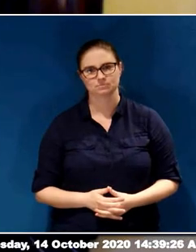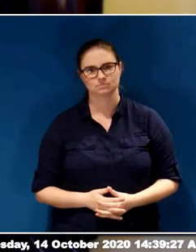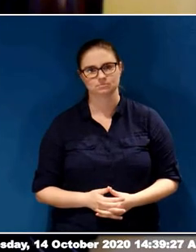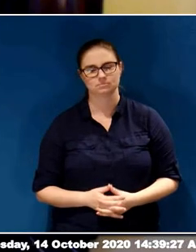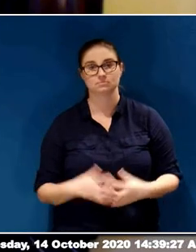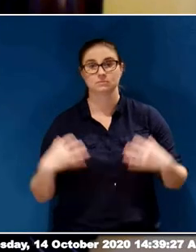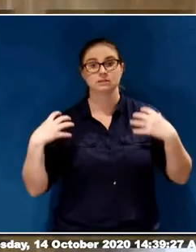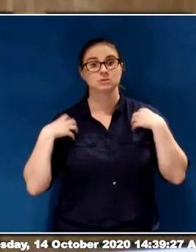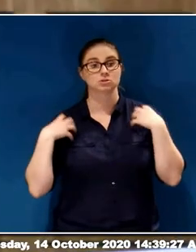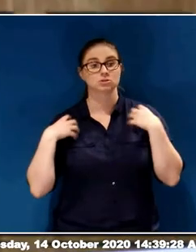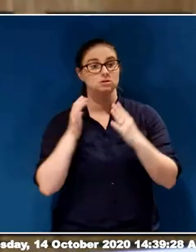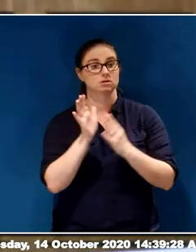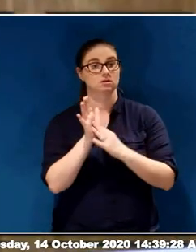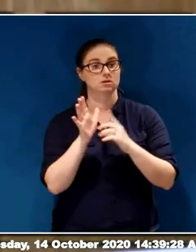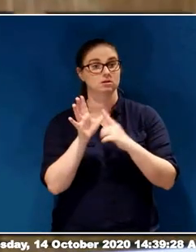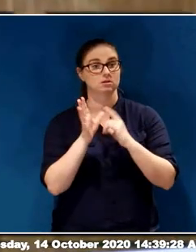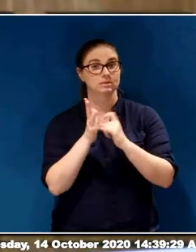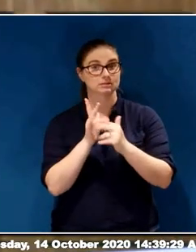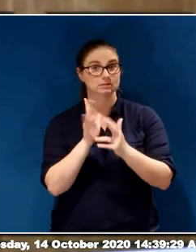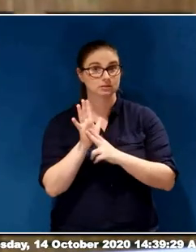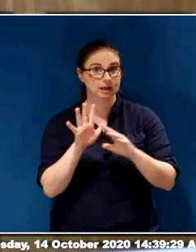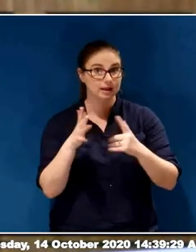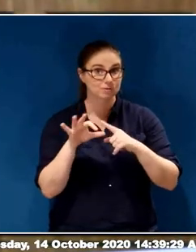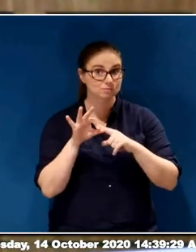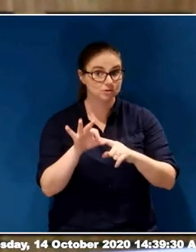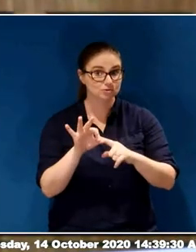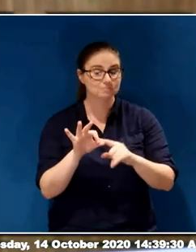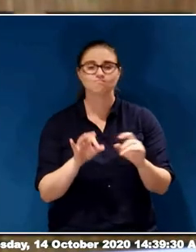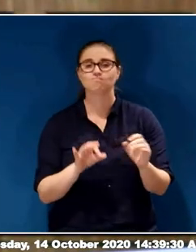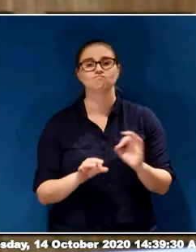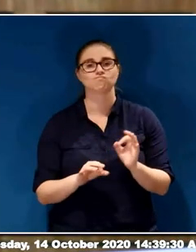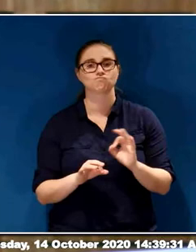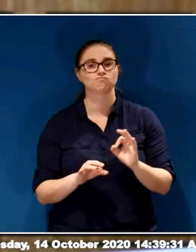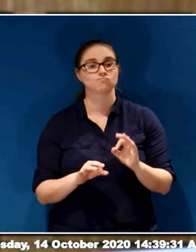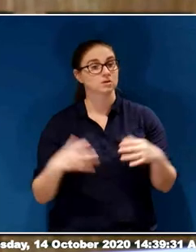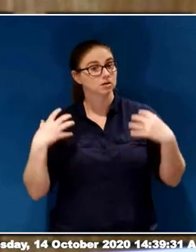Commissioner Galbally? No questions, thank you.